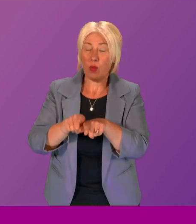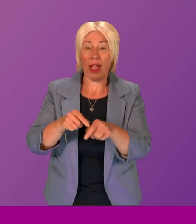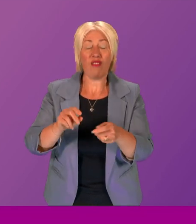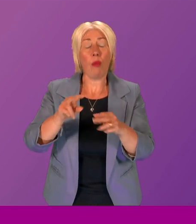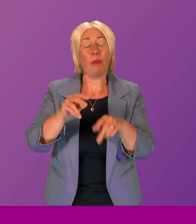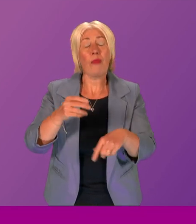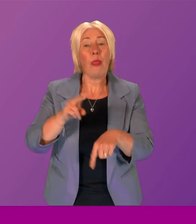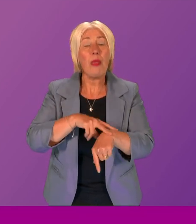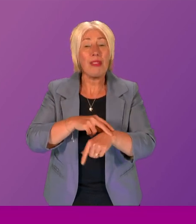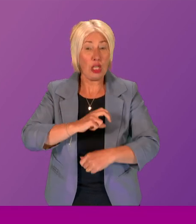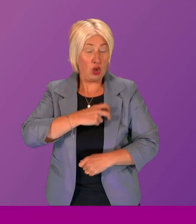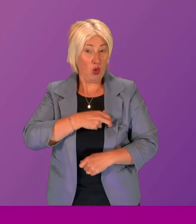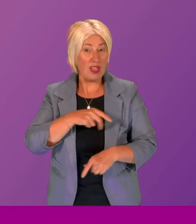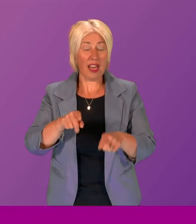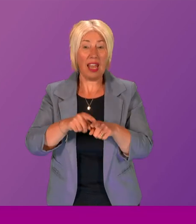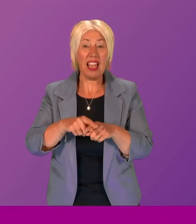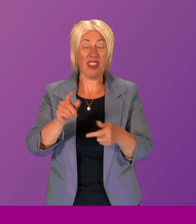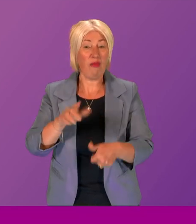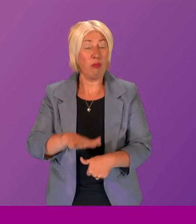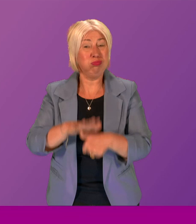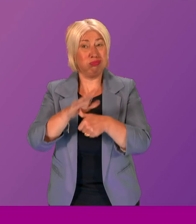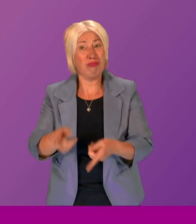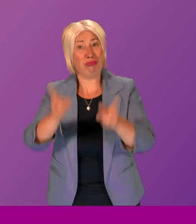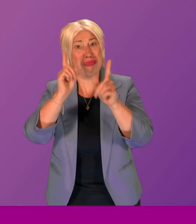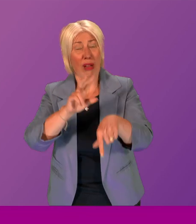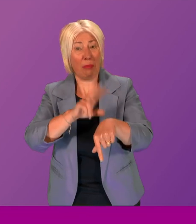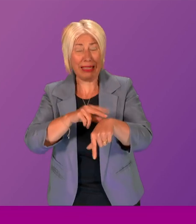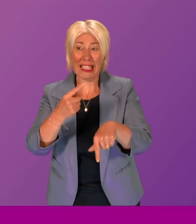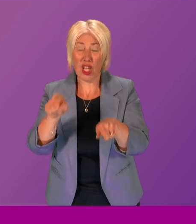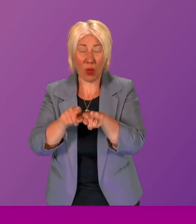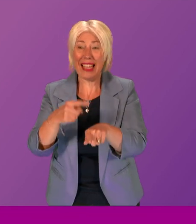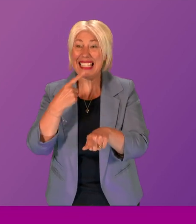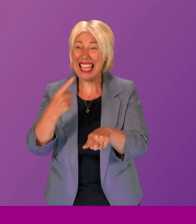Association of Scottish Police Superintendents. The line at the top of its letterhead says: